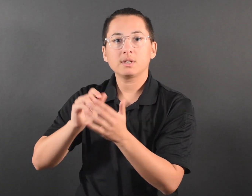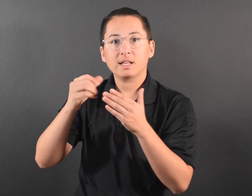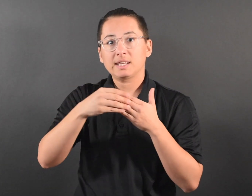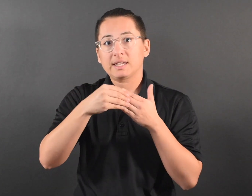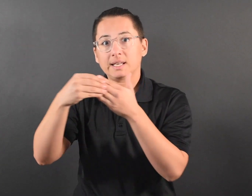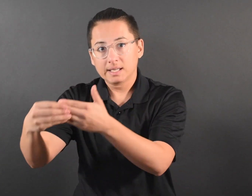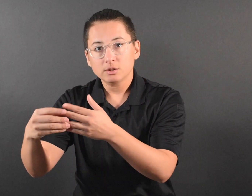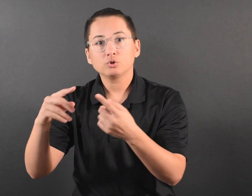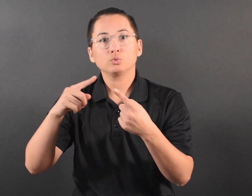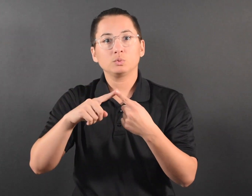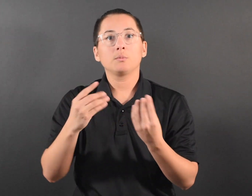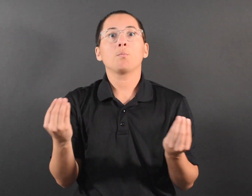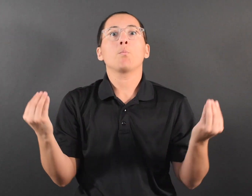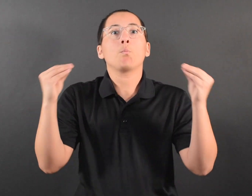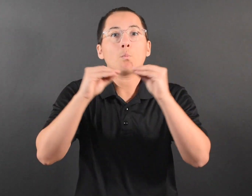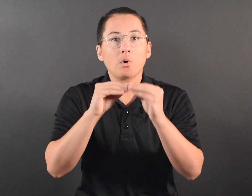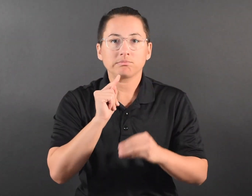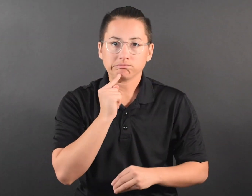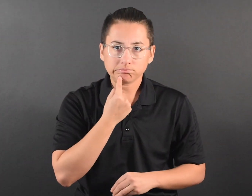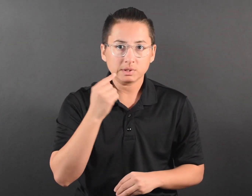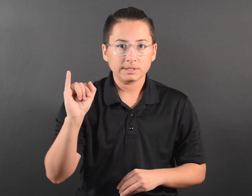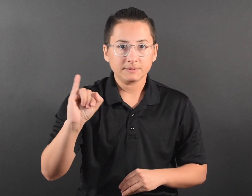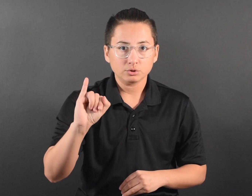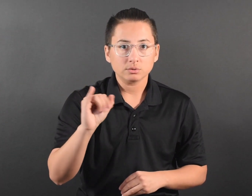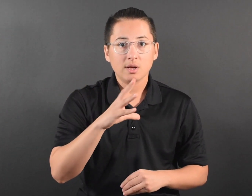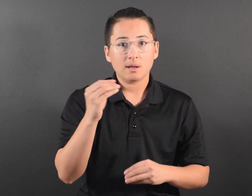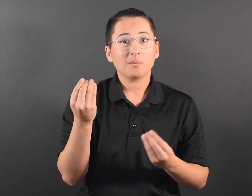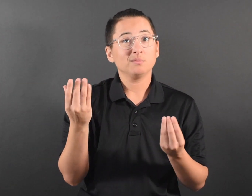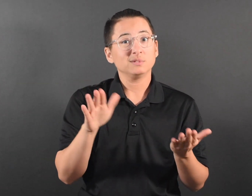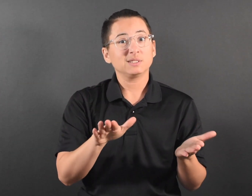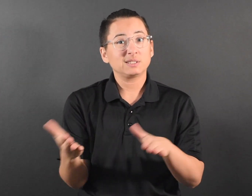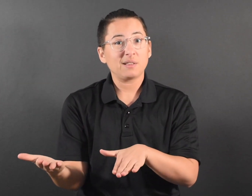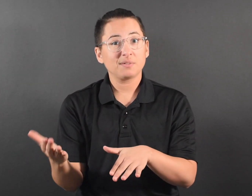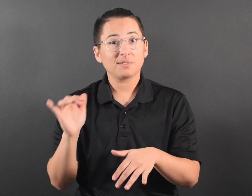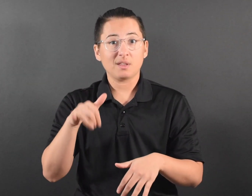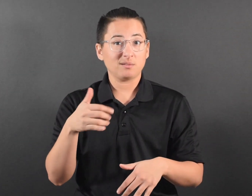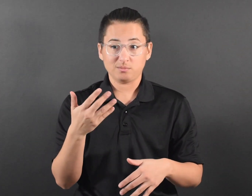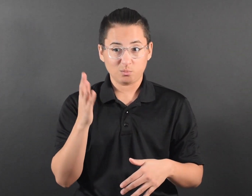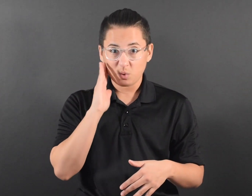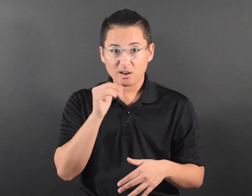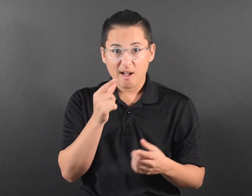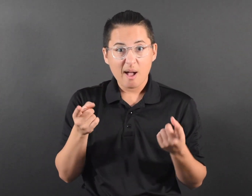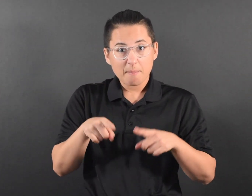can lead to much more severe infections and even deaths that would not otherwise occur.